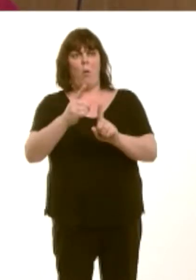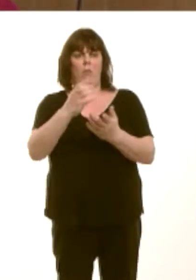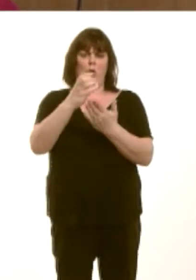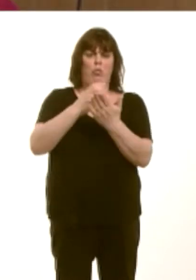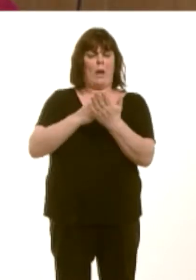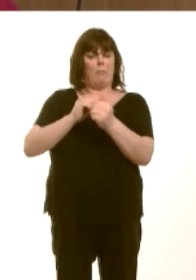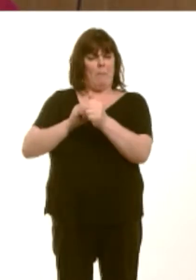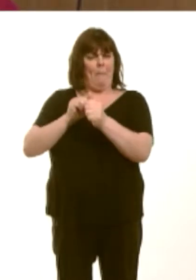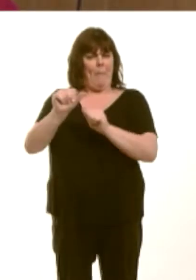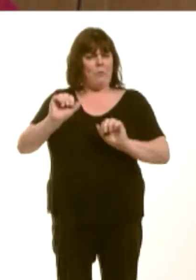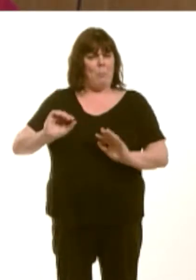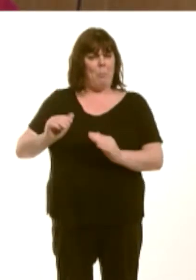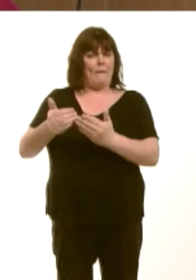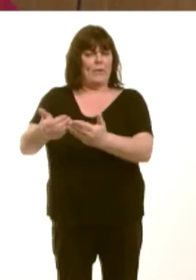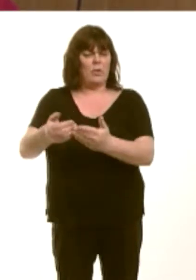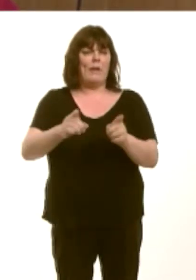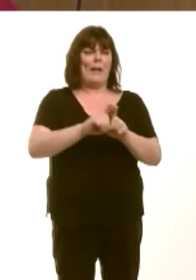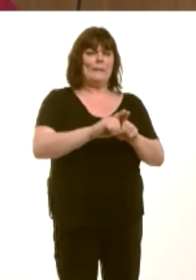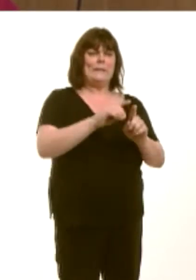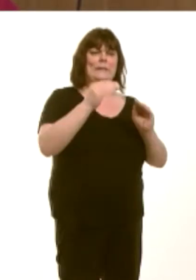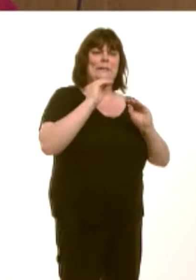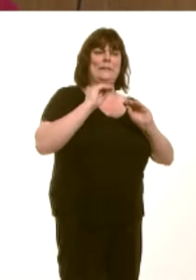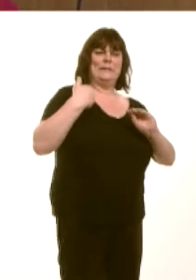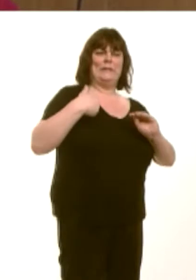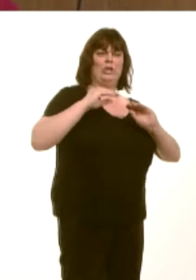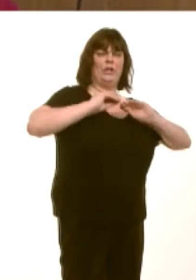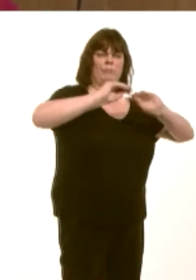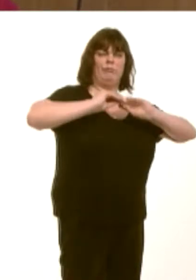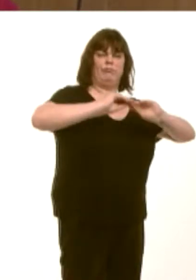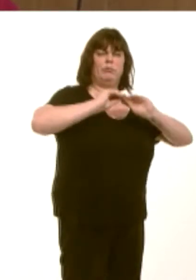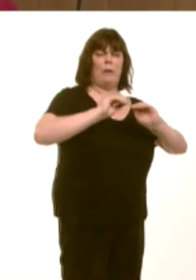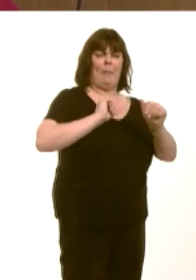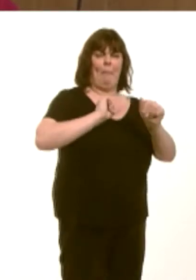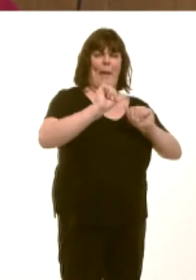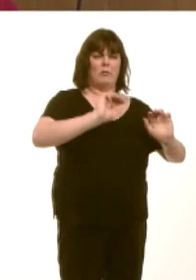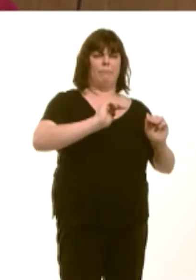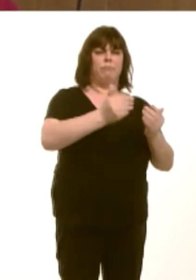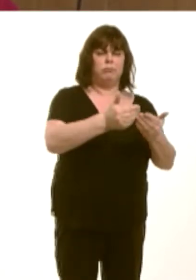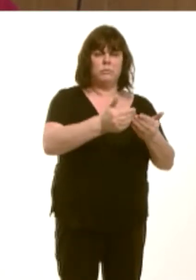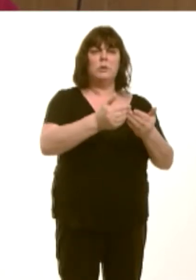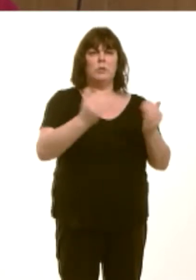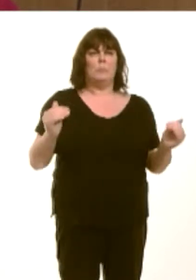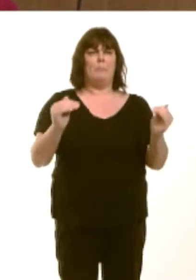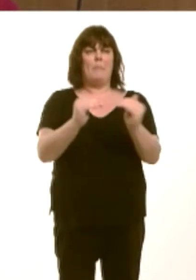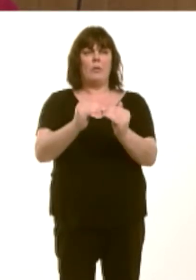a review looking at teacher training to provide the best levels of teacher training for Wales, and that is precisely what we intend to do, which is why we commissioned the reviews in